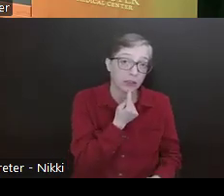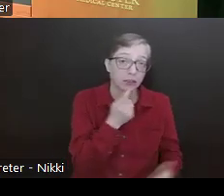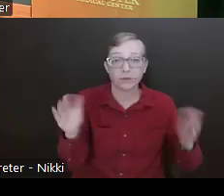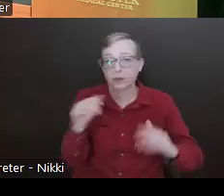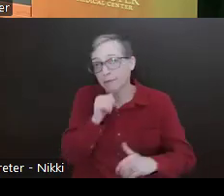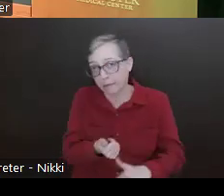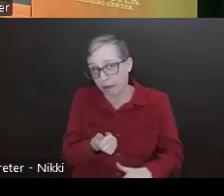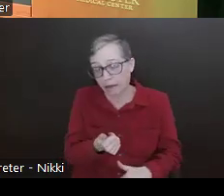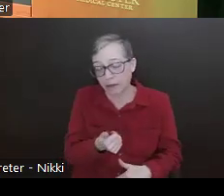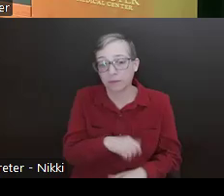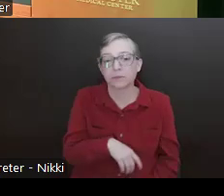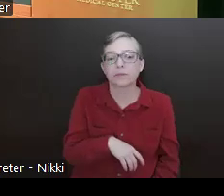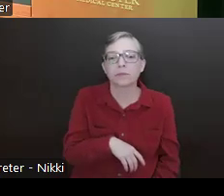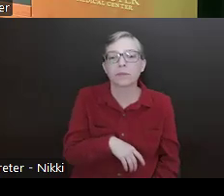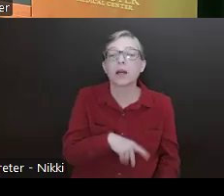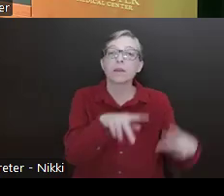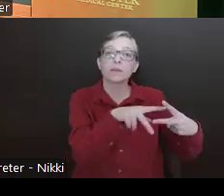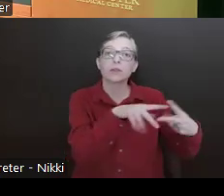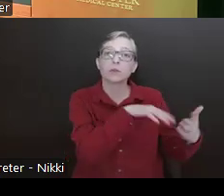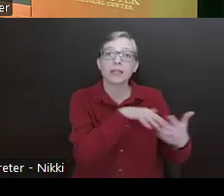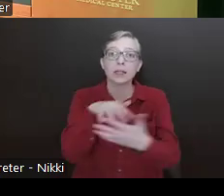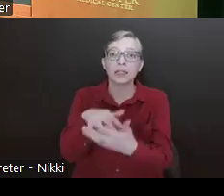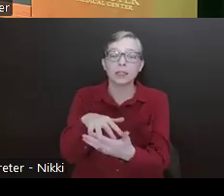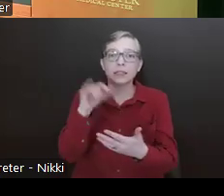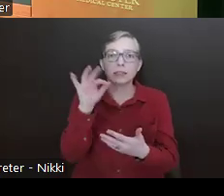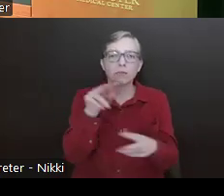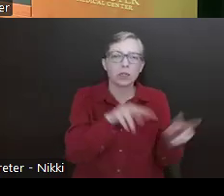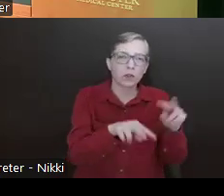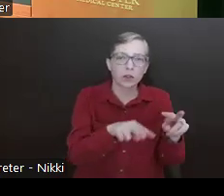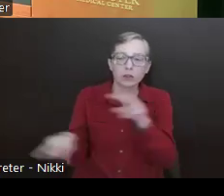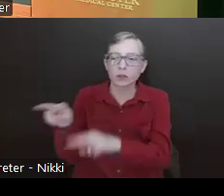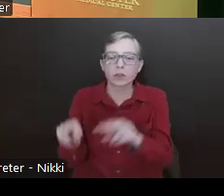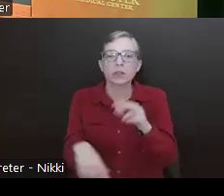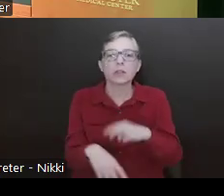um over 70% of folks in the SAD Heart CHF trial had New York Heart Association class 3